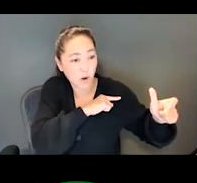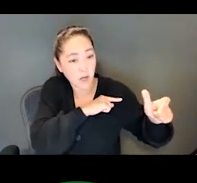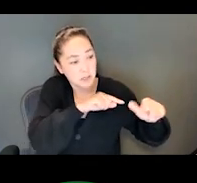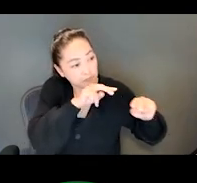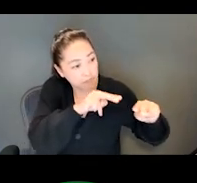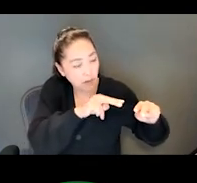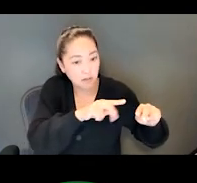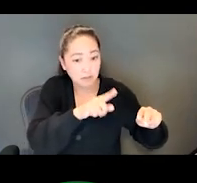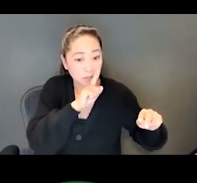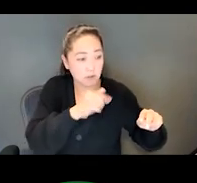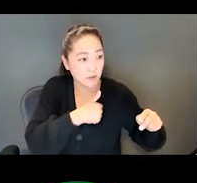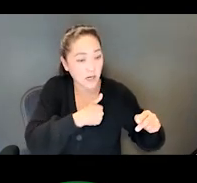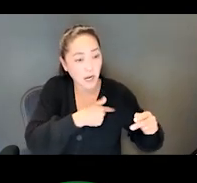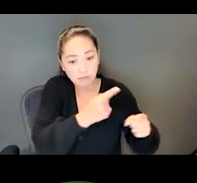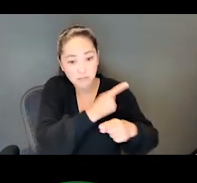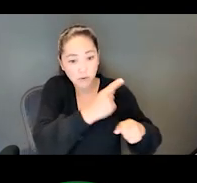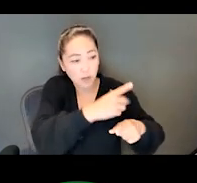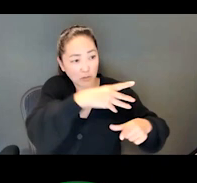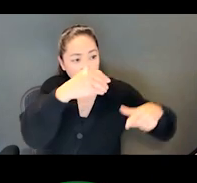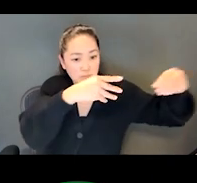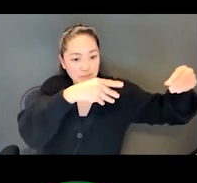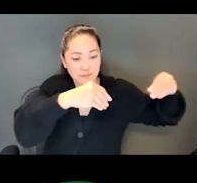same as they are for COVID or for.